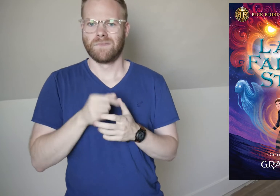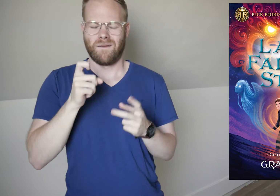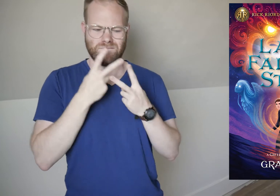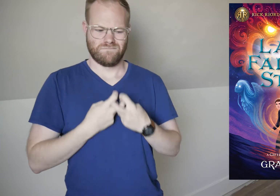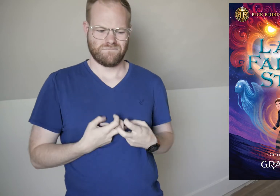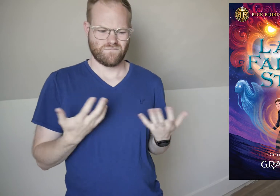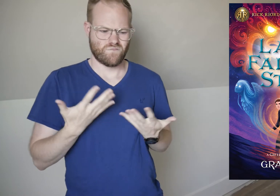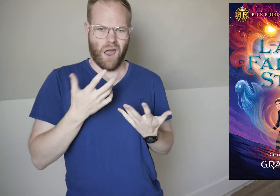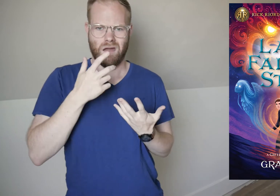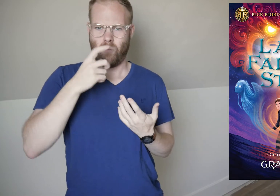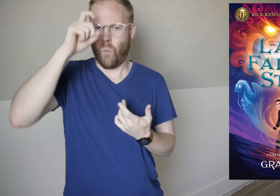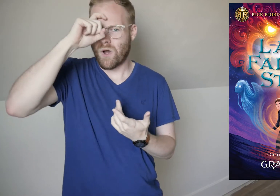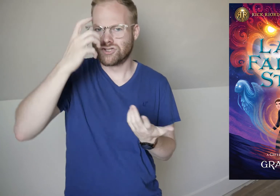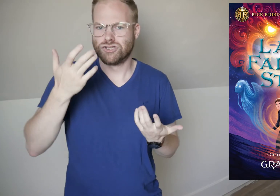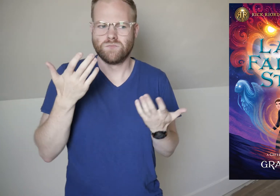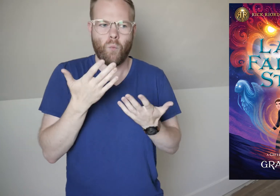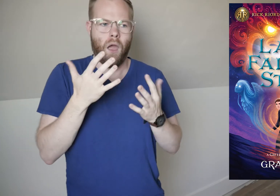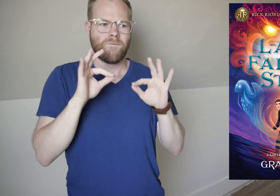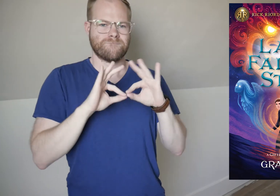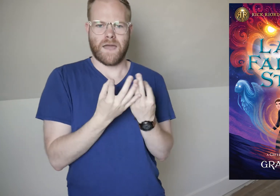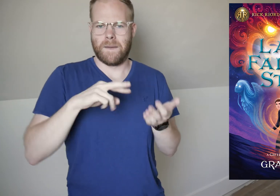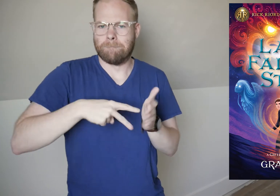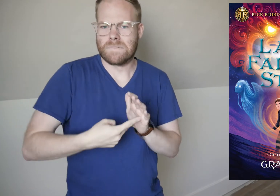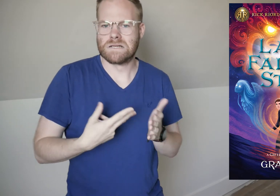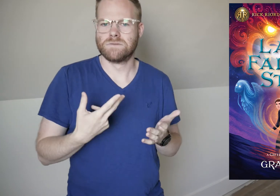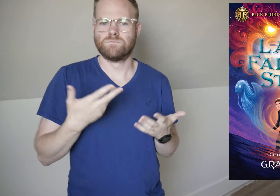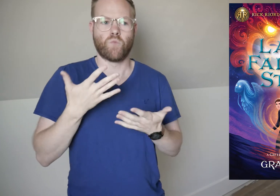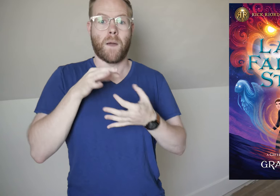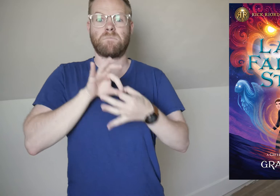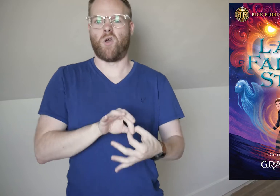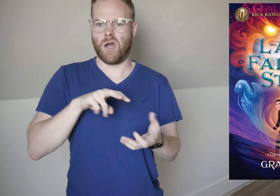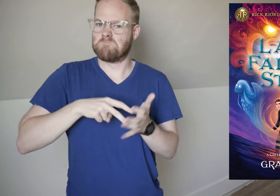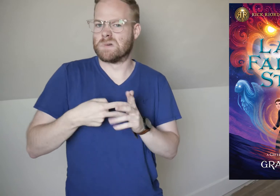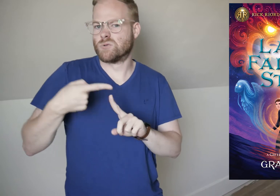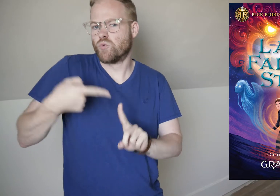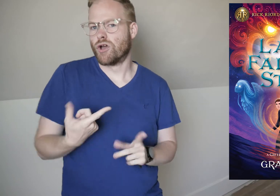and she has to figure out what being a witch is, what family means, what belonging means to her.